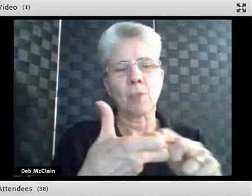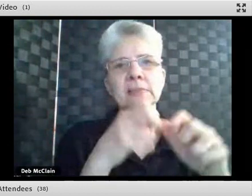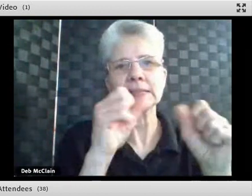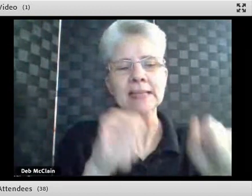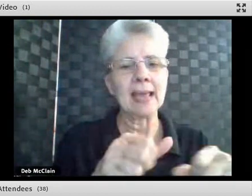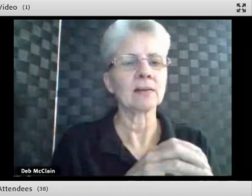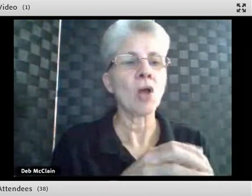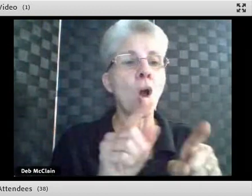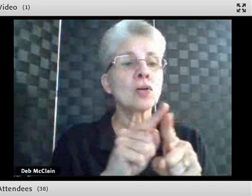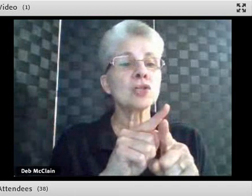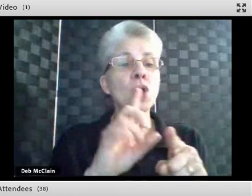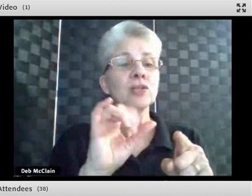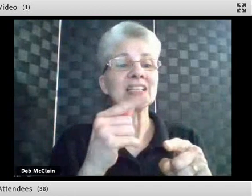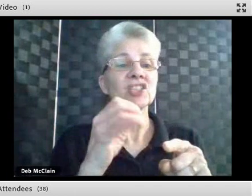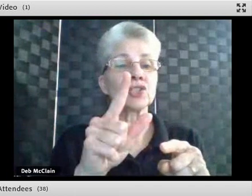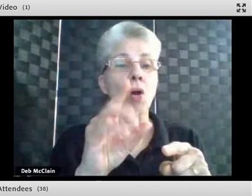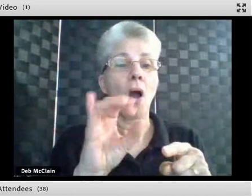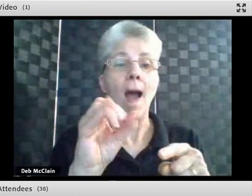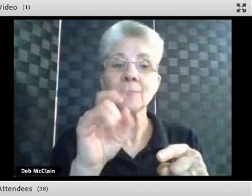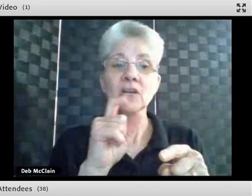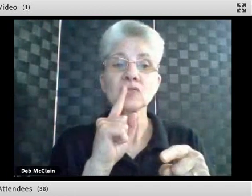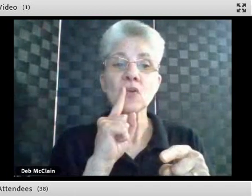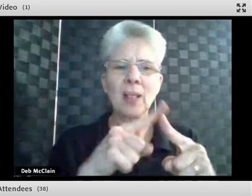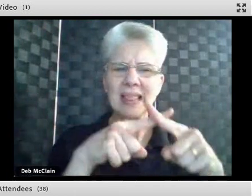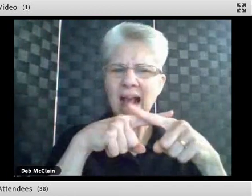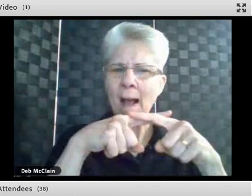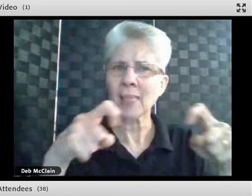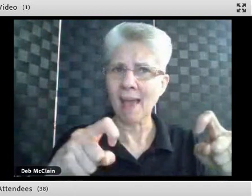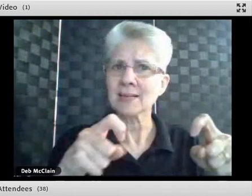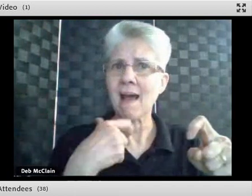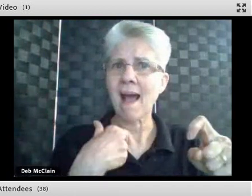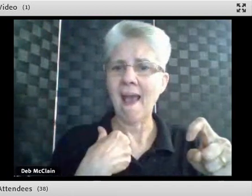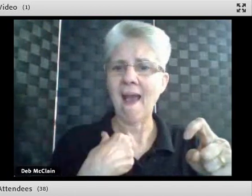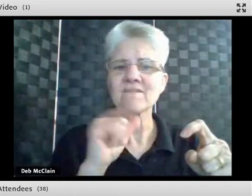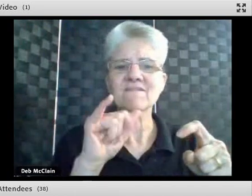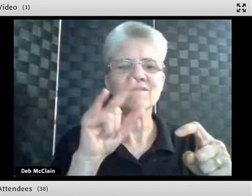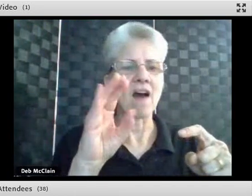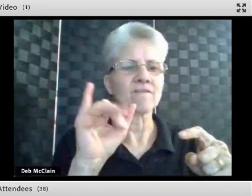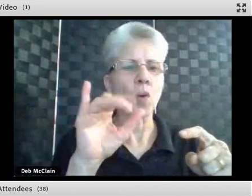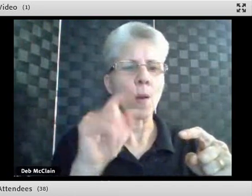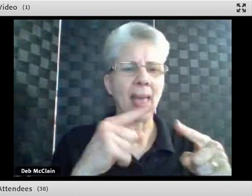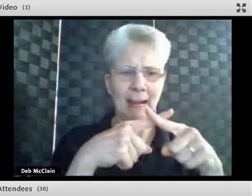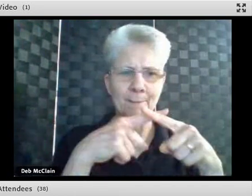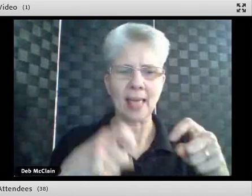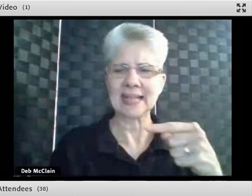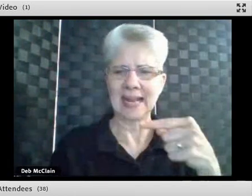Also digital objects are really complex. I have here file format complexity,